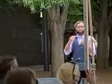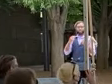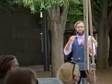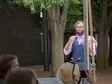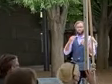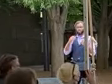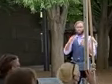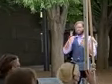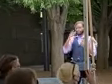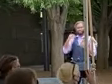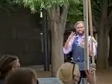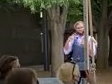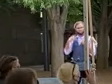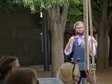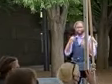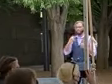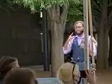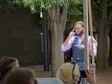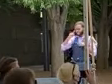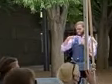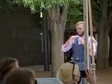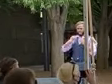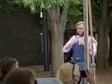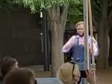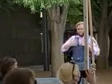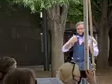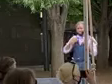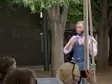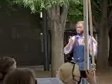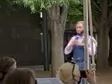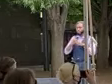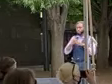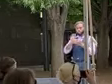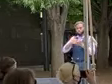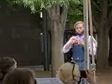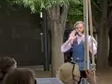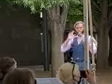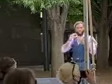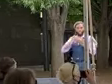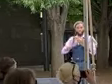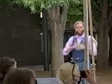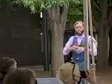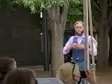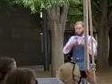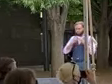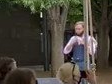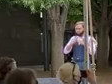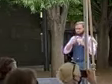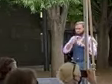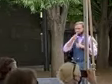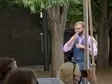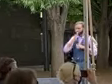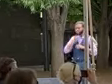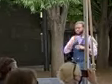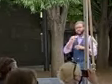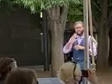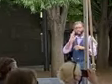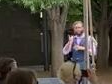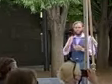He had to think out the fundamentals of living and learn the greatest of all lessons - infinite patience and never ending persistence."